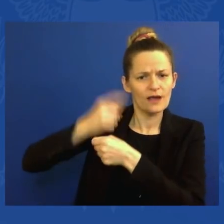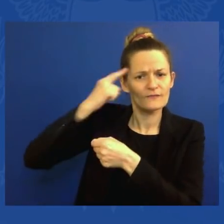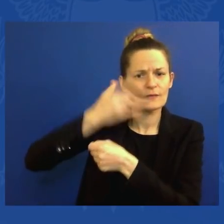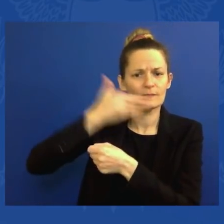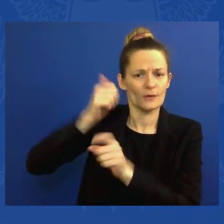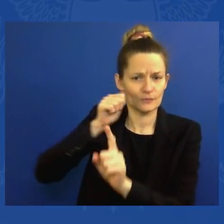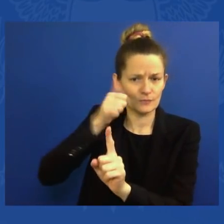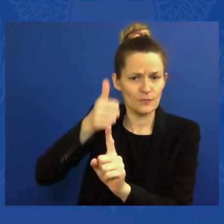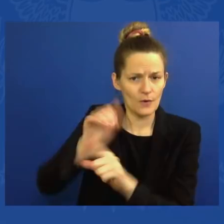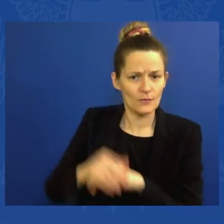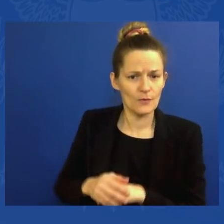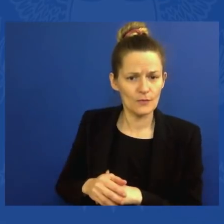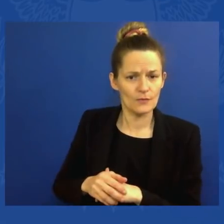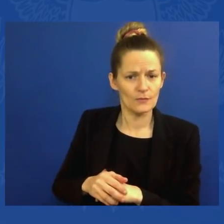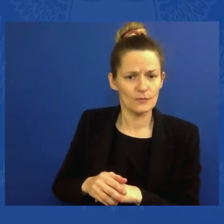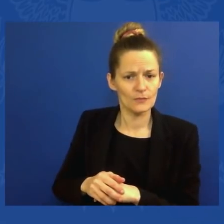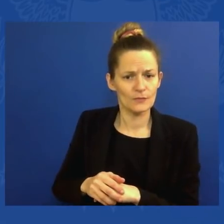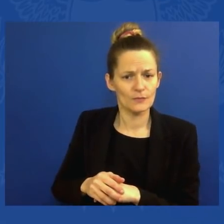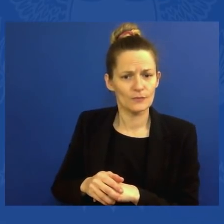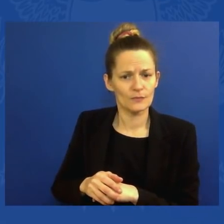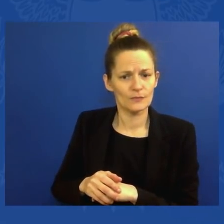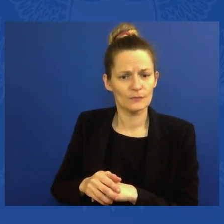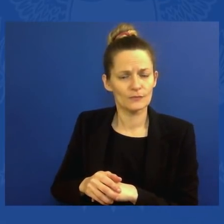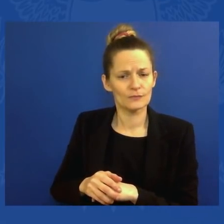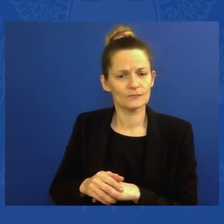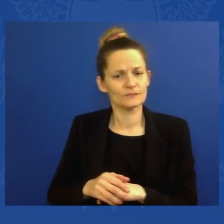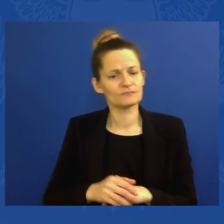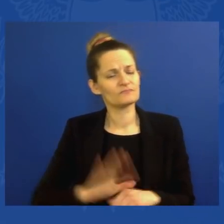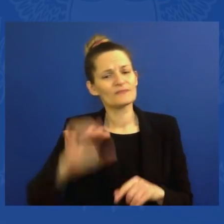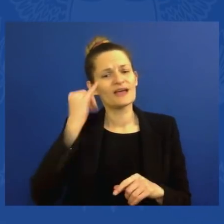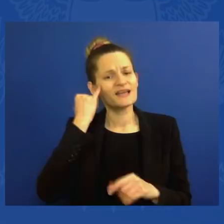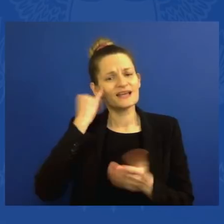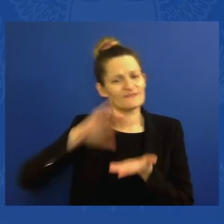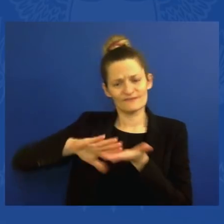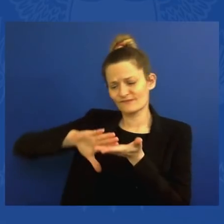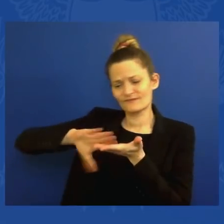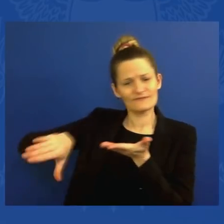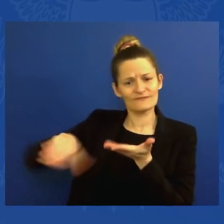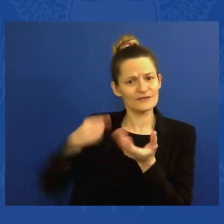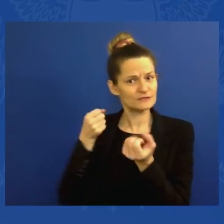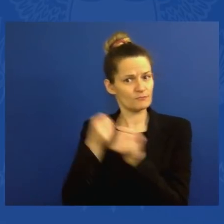pro-worker pro-union policies that President Biden and his administration support.